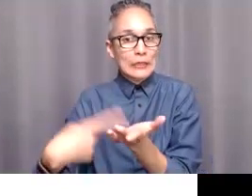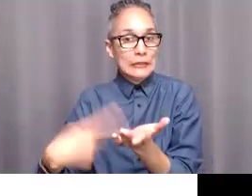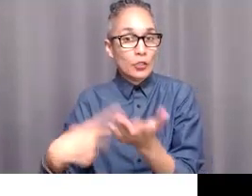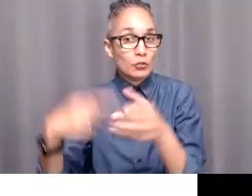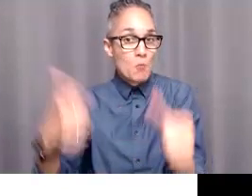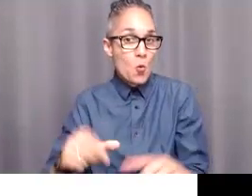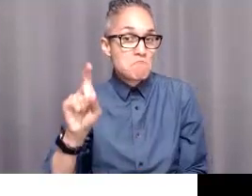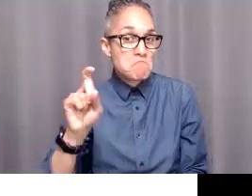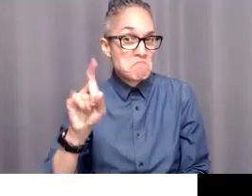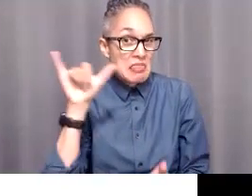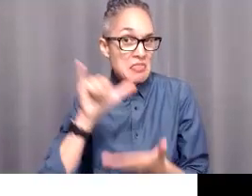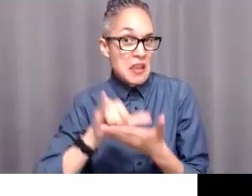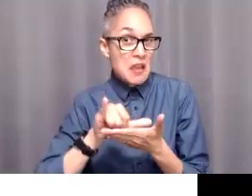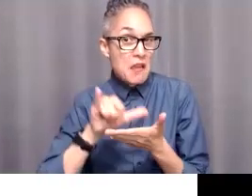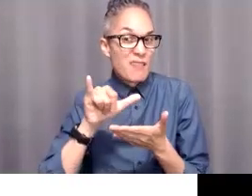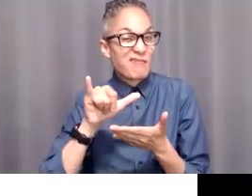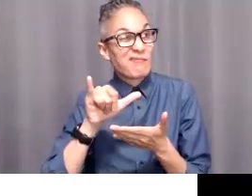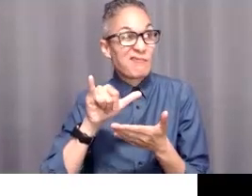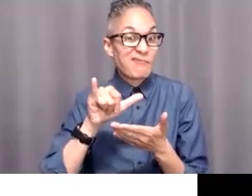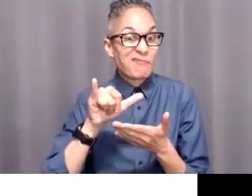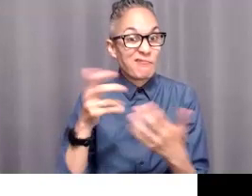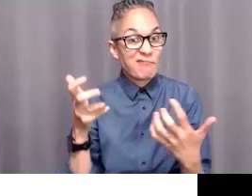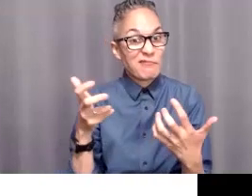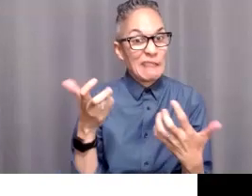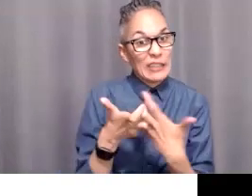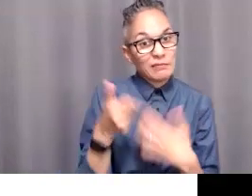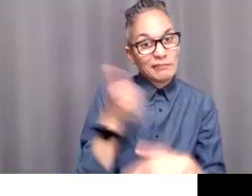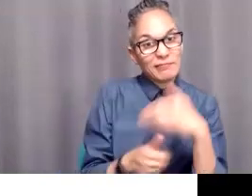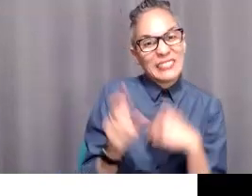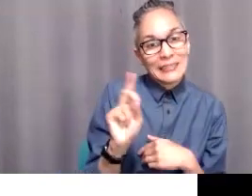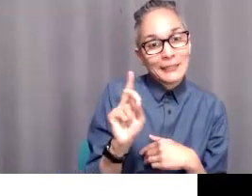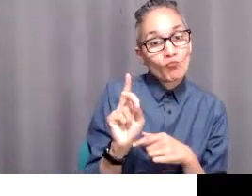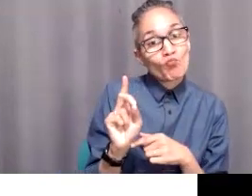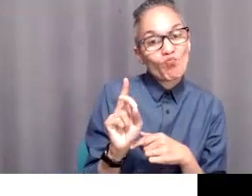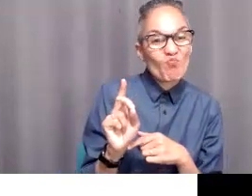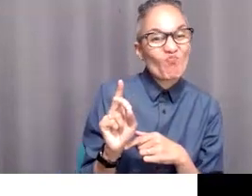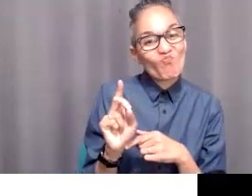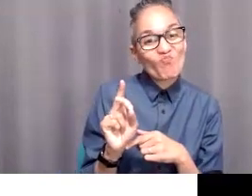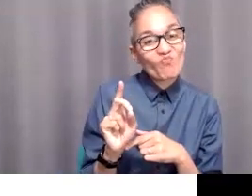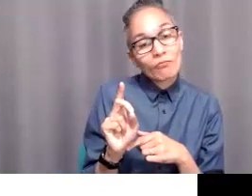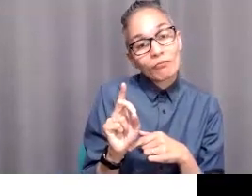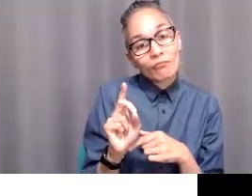of, let's say D? You're not necessarily,